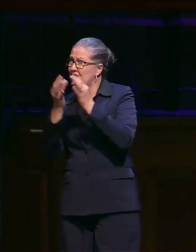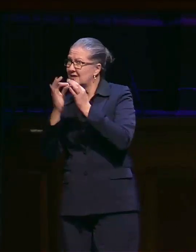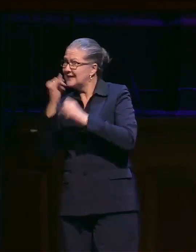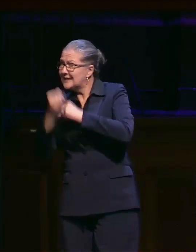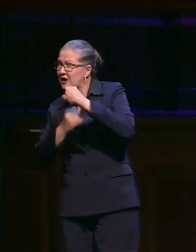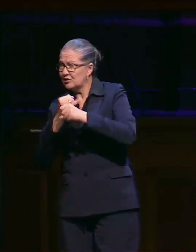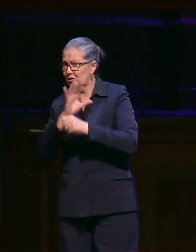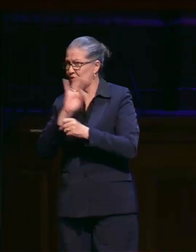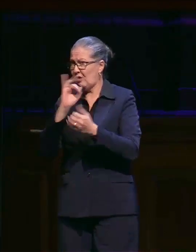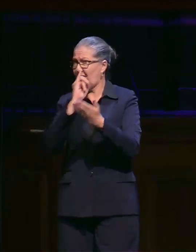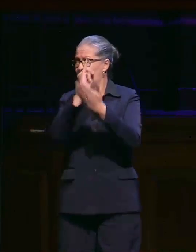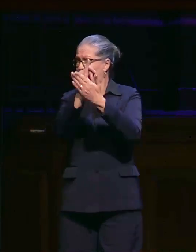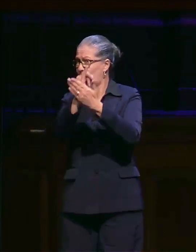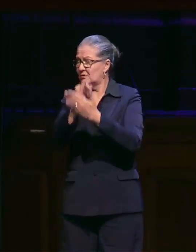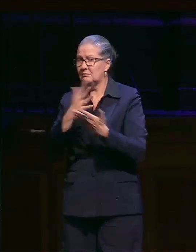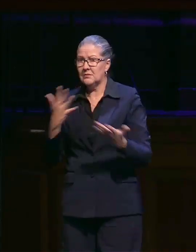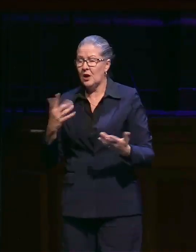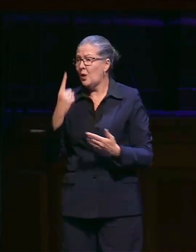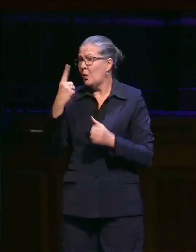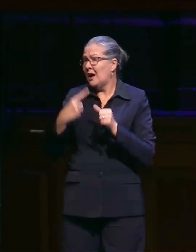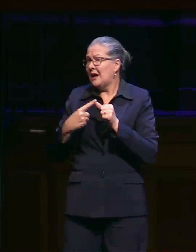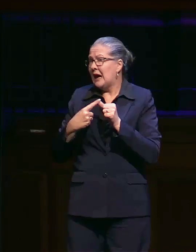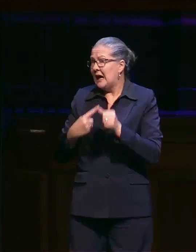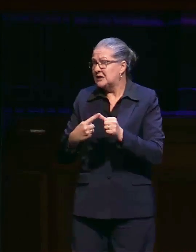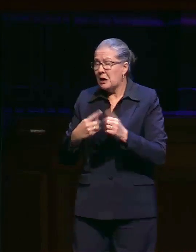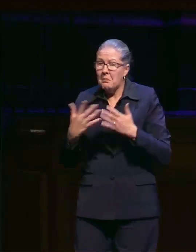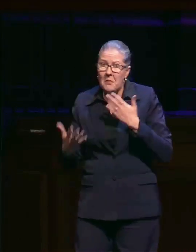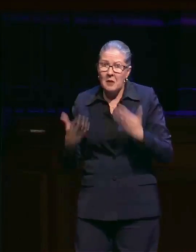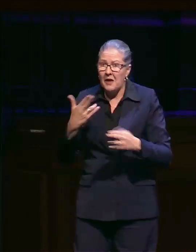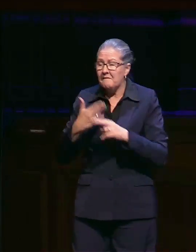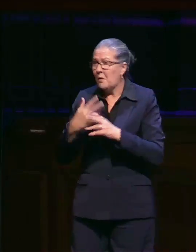one answer that is available to politicians and it's summer signing up